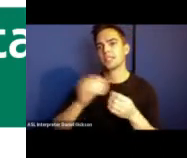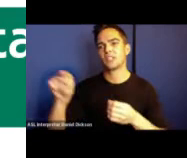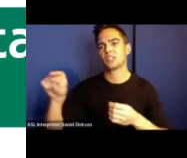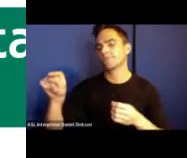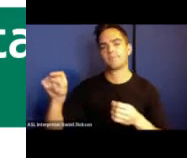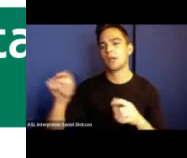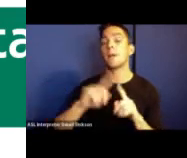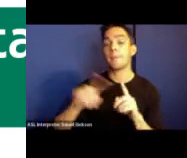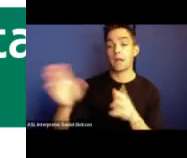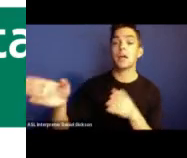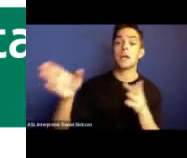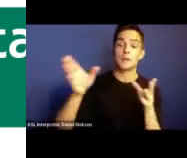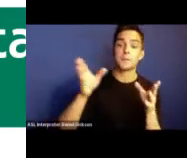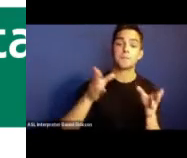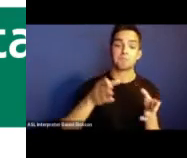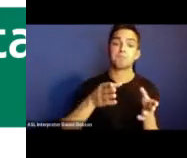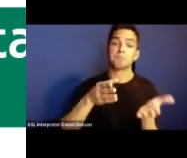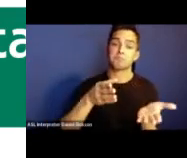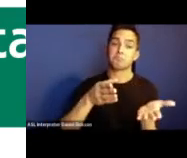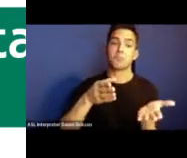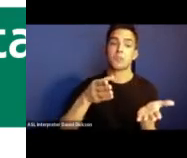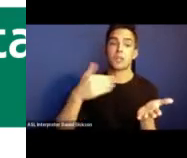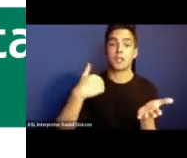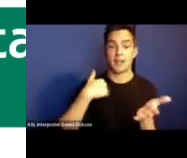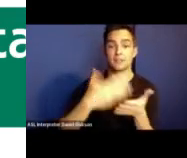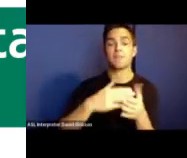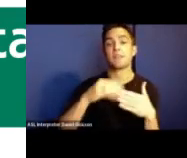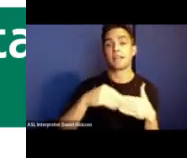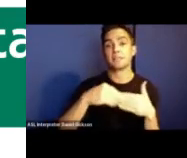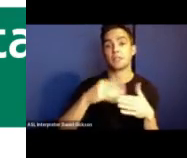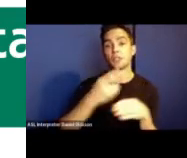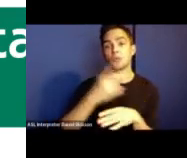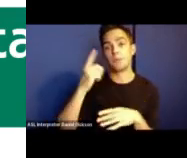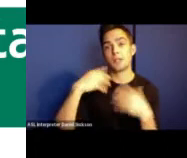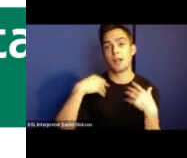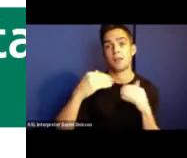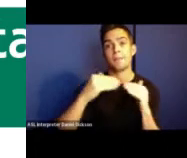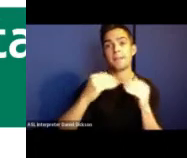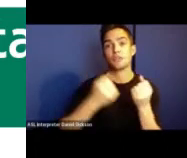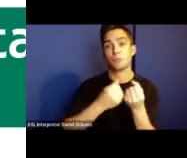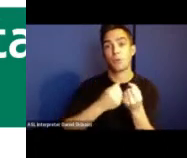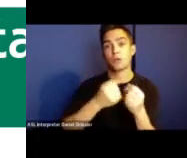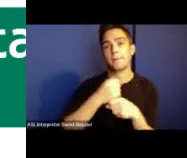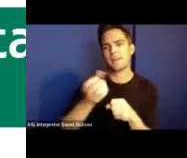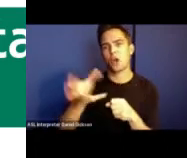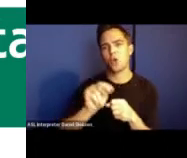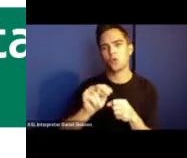there is there is flexibility to use mental health peer supports, and create your own scales and